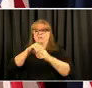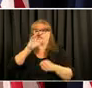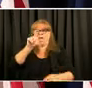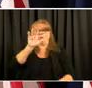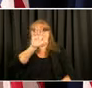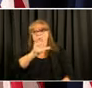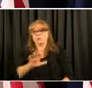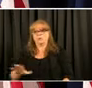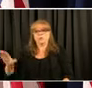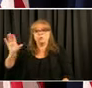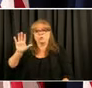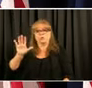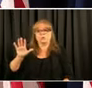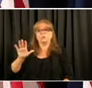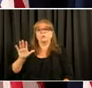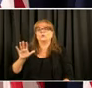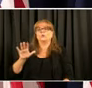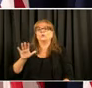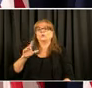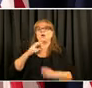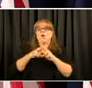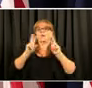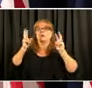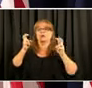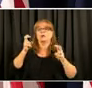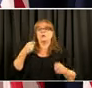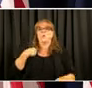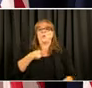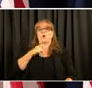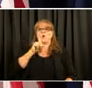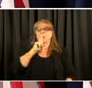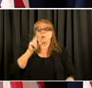the blue counties here and included in that group this idaho county which has